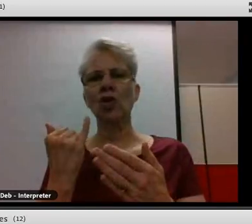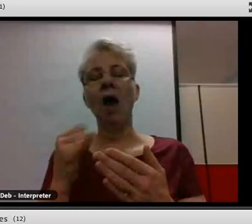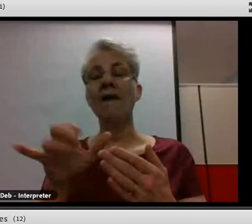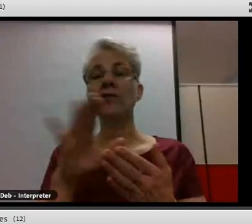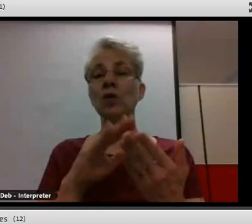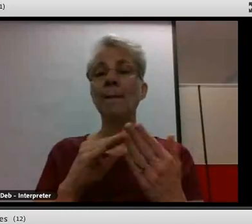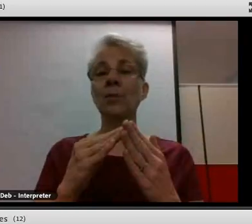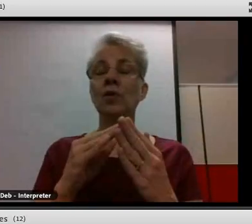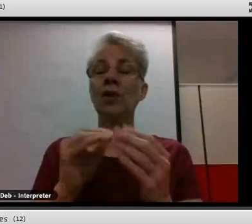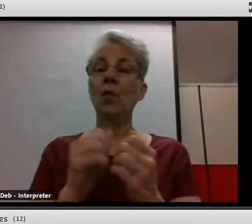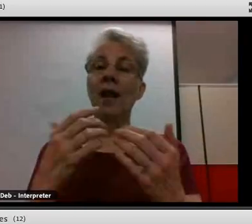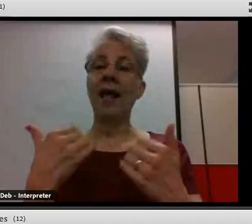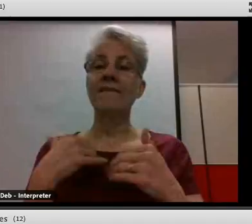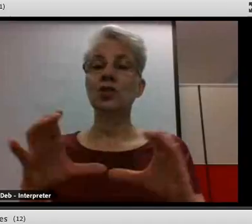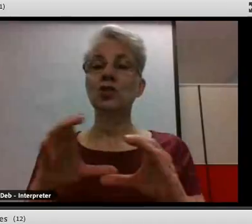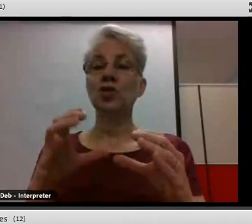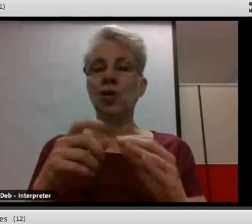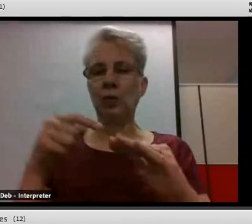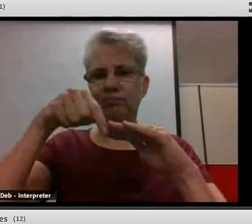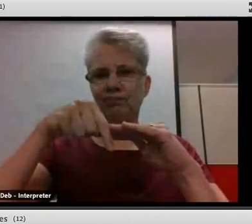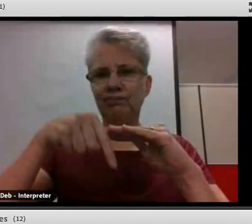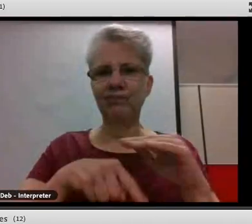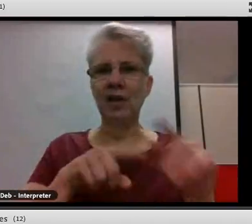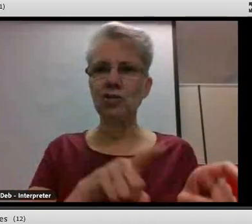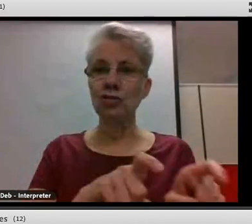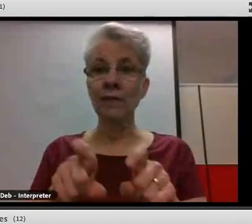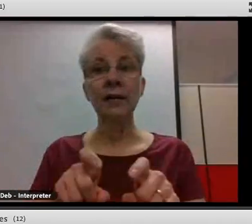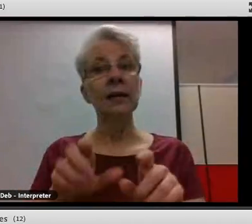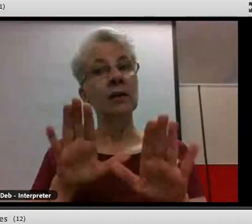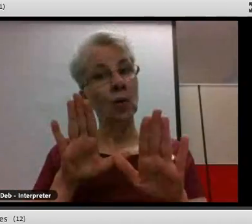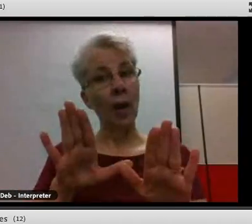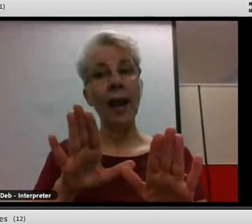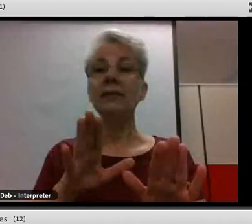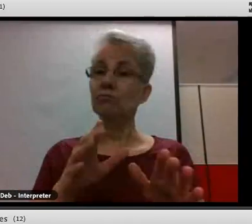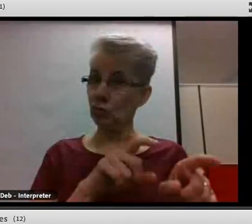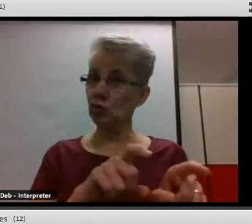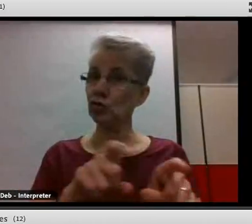And these are the six types of disability that were reported in Florida.